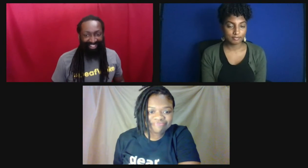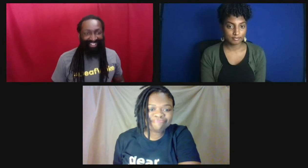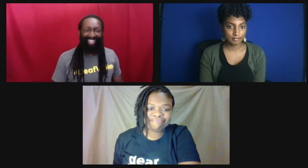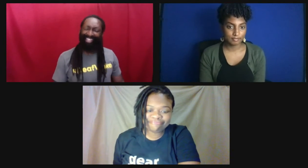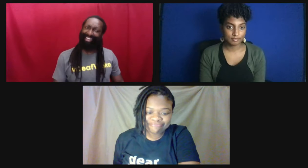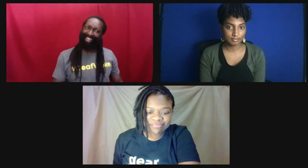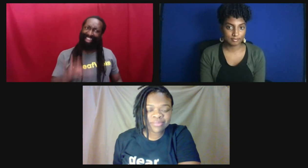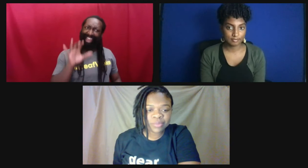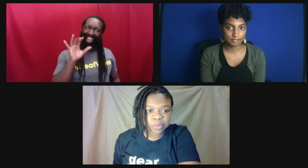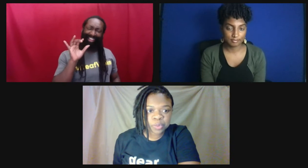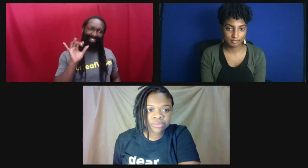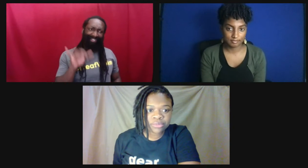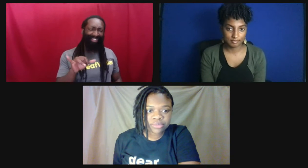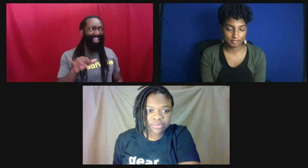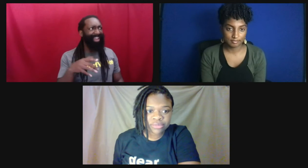you're not obstructing anyone.